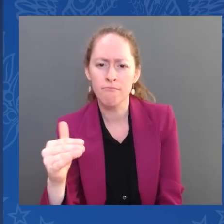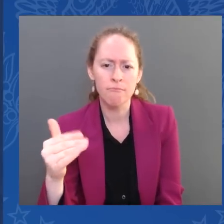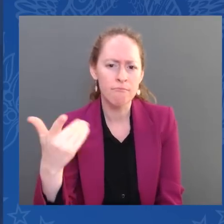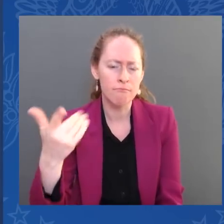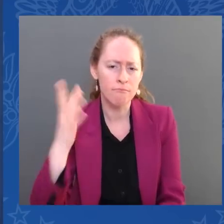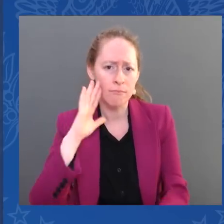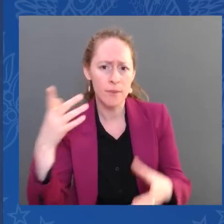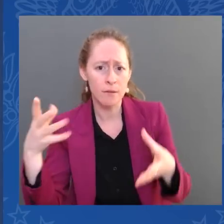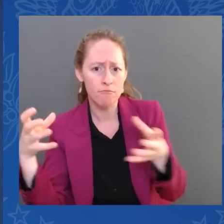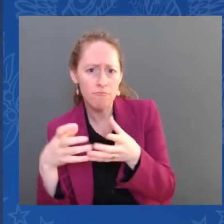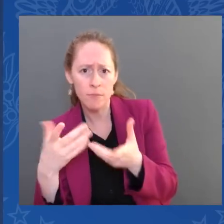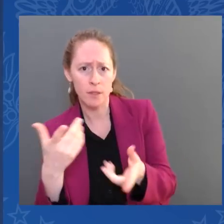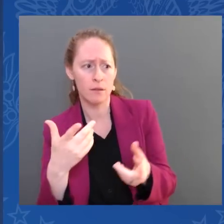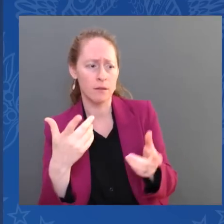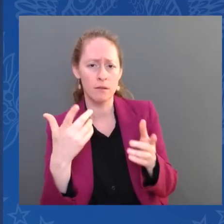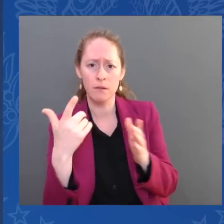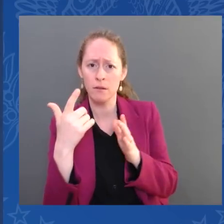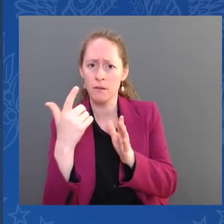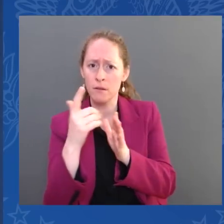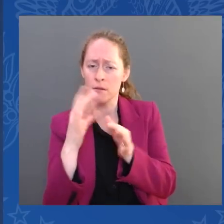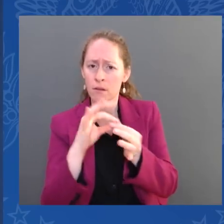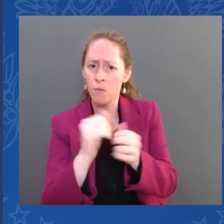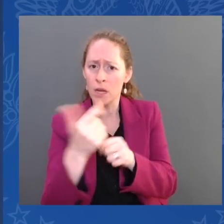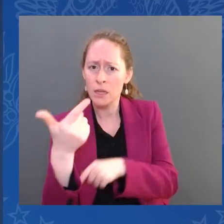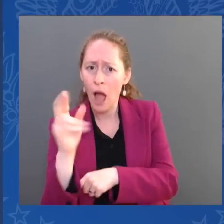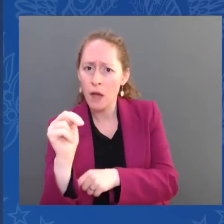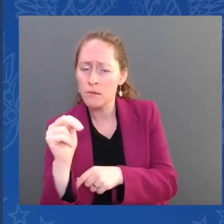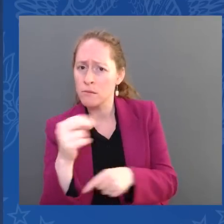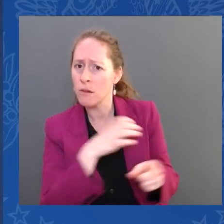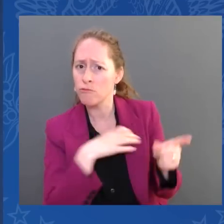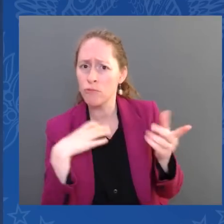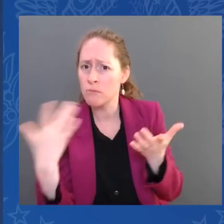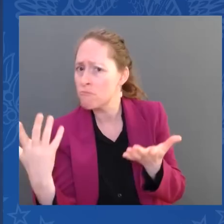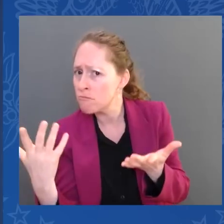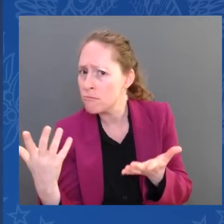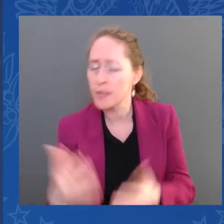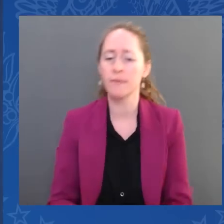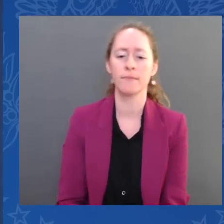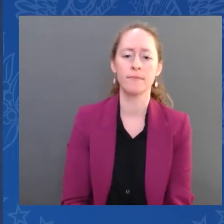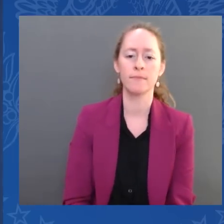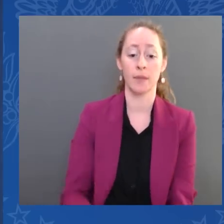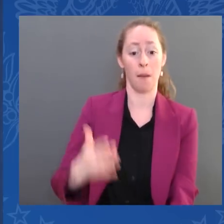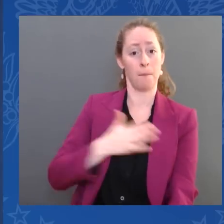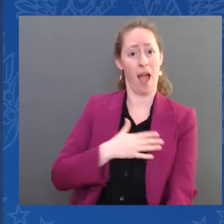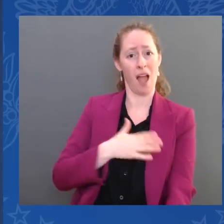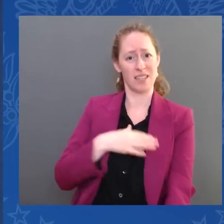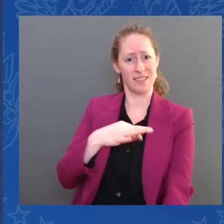with every member of the House and Senate who is wanting to talk about guns. It's been a constant interchange.